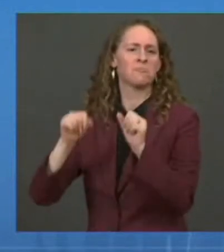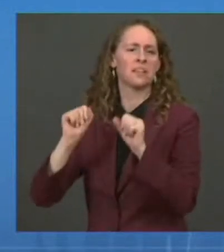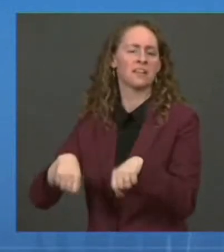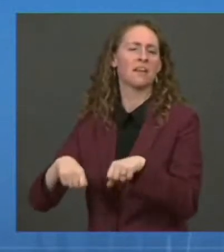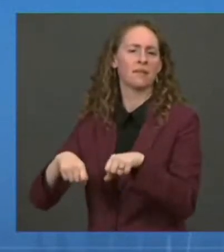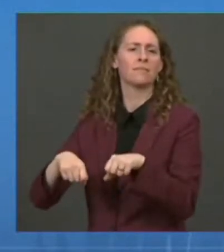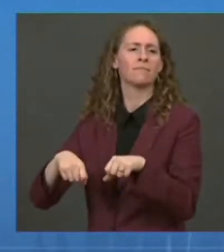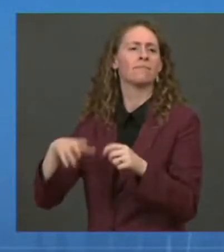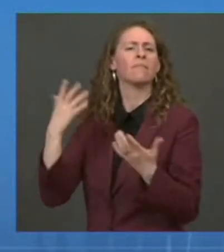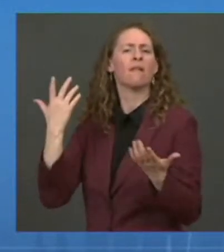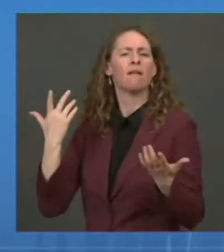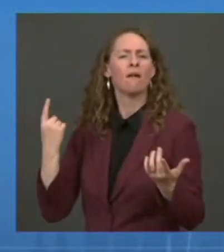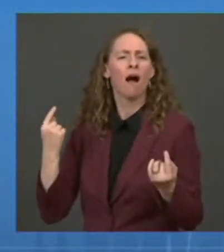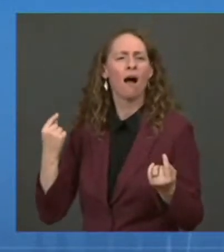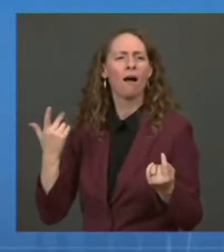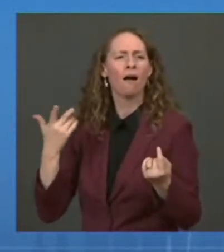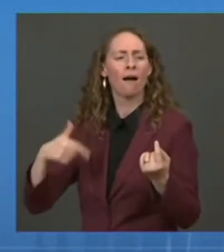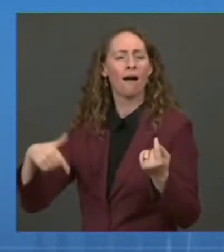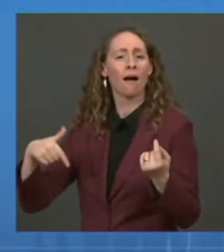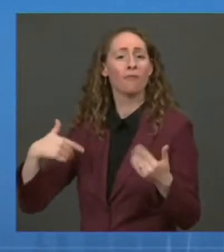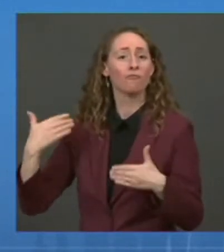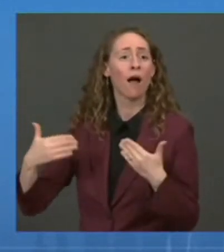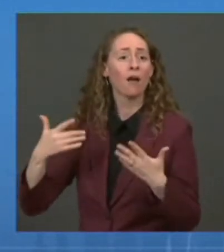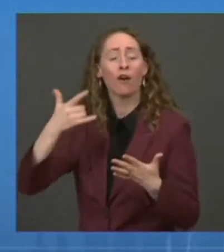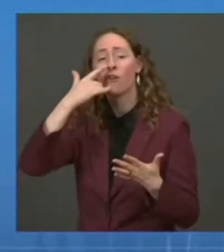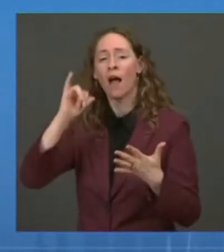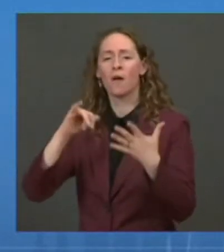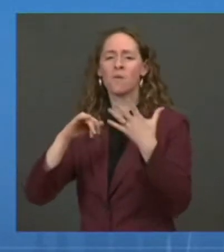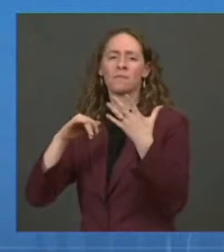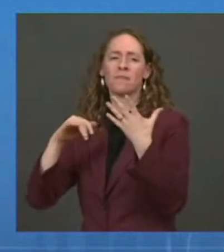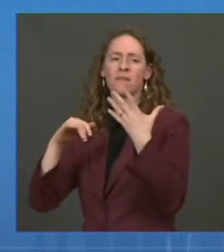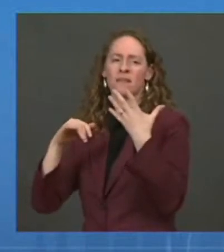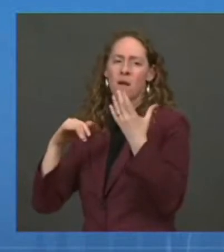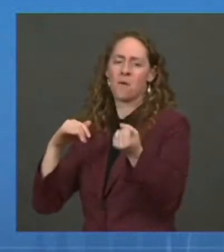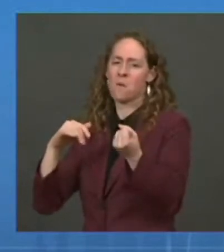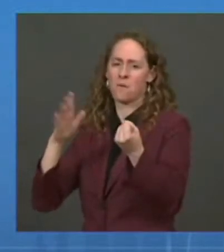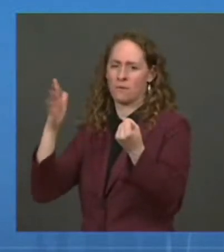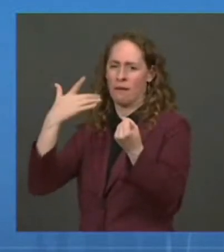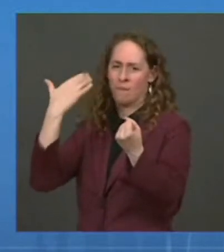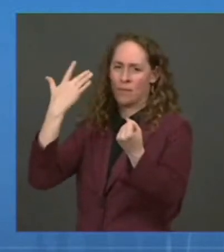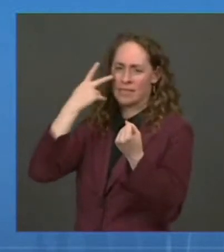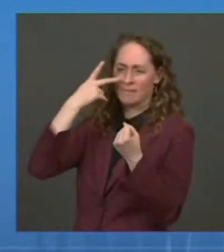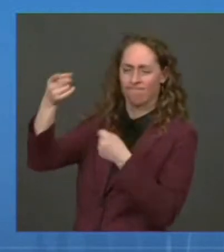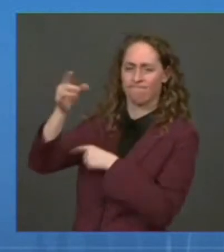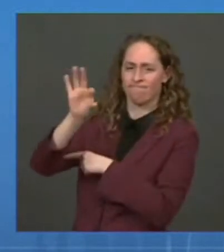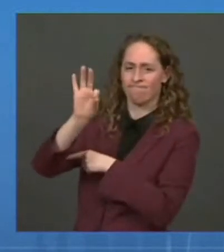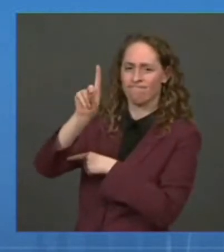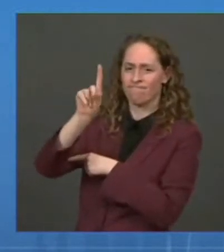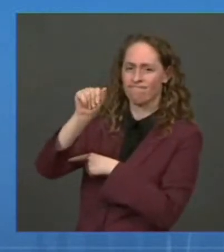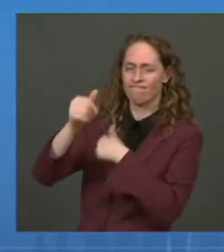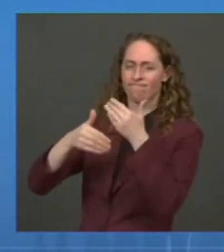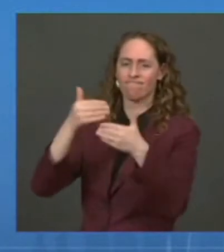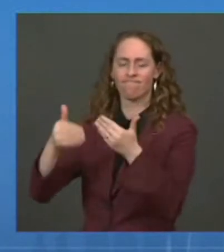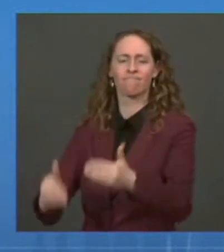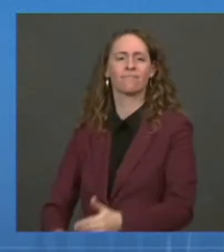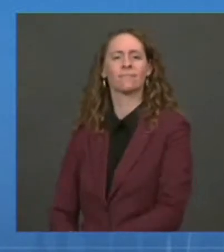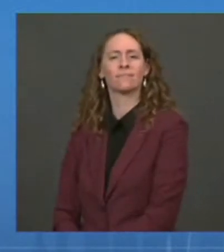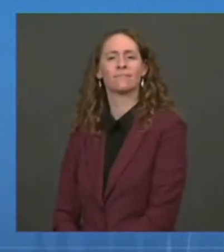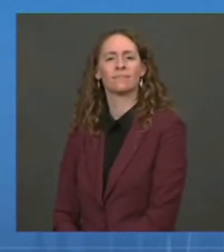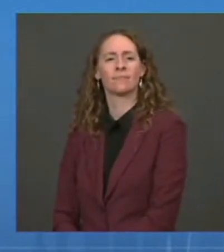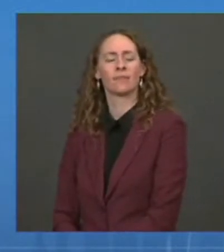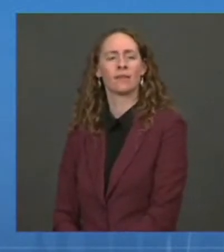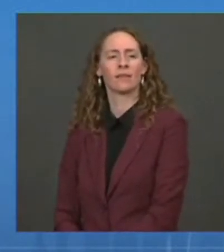HAVE TO DEFER THAT TO THE FDA